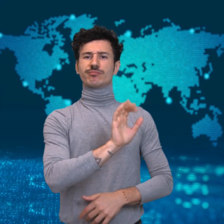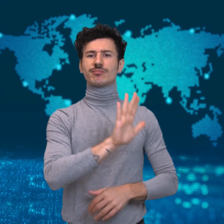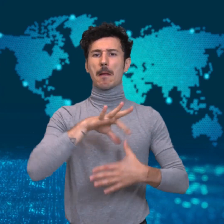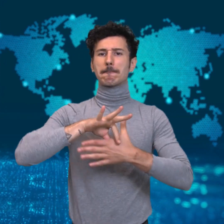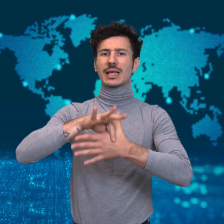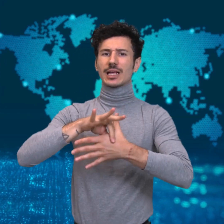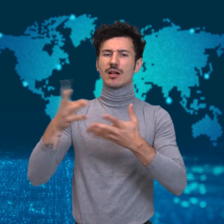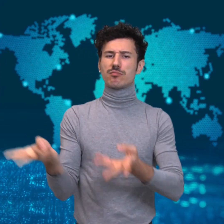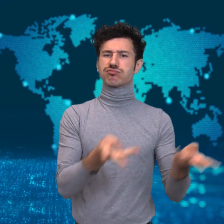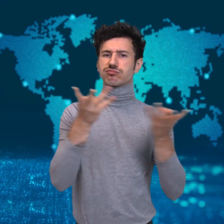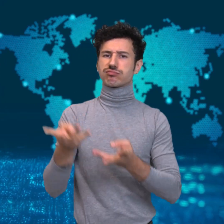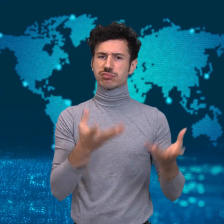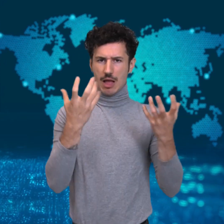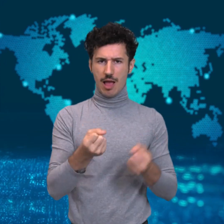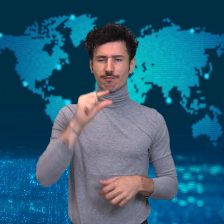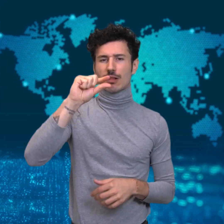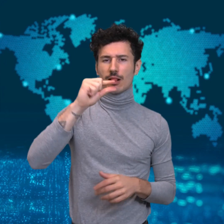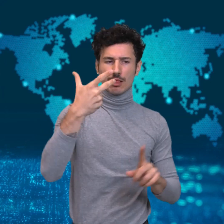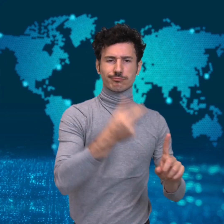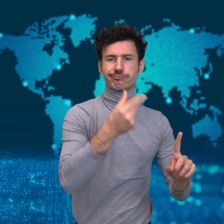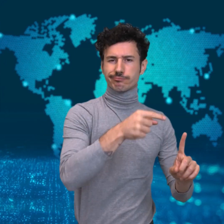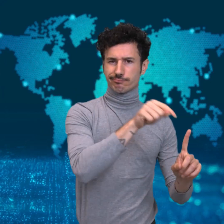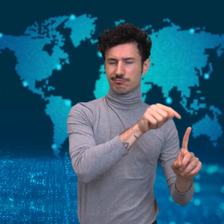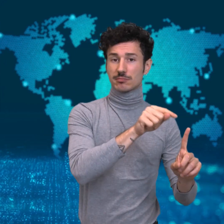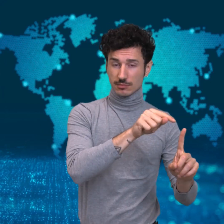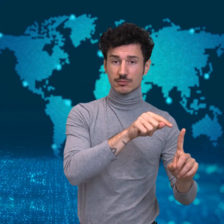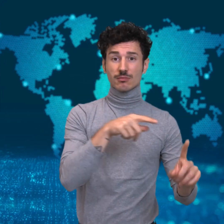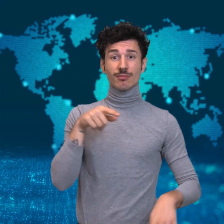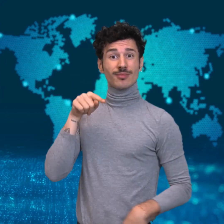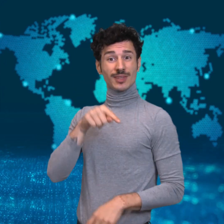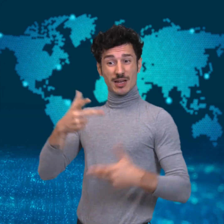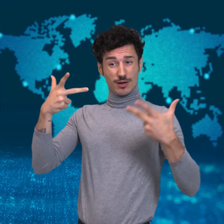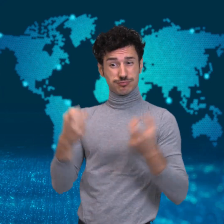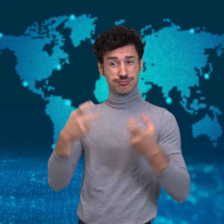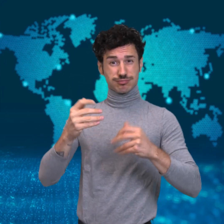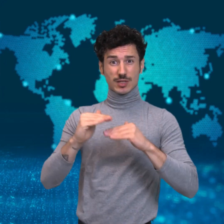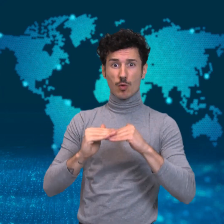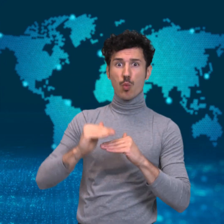Twenty three of the students vomited and fainted after